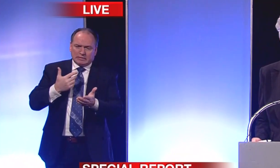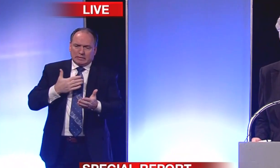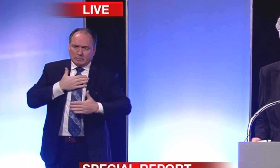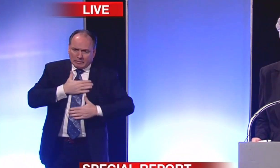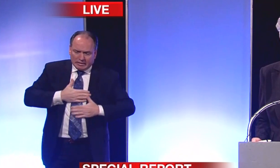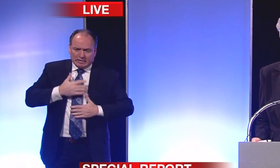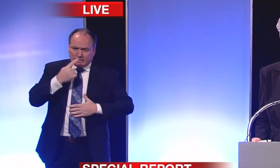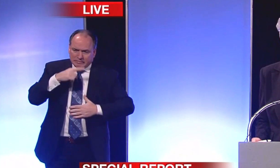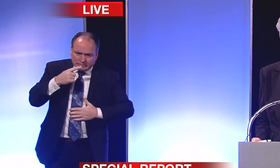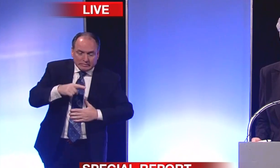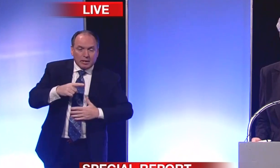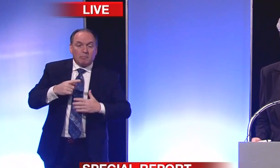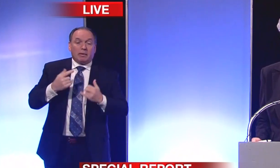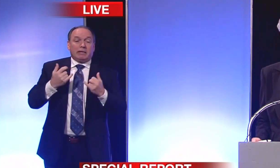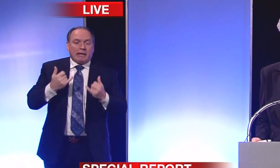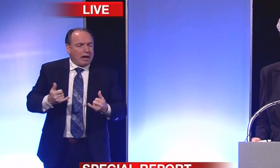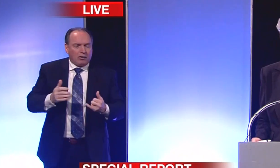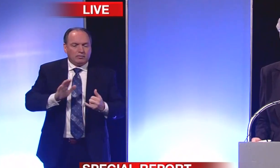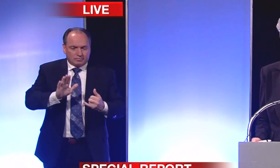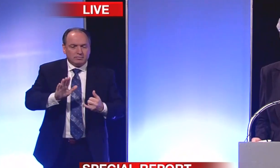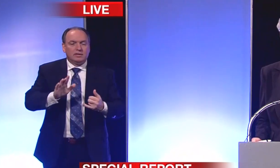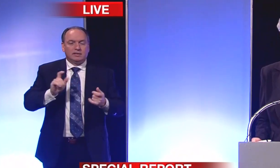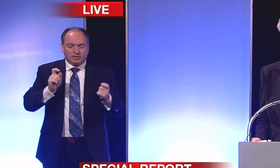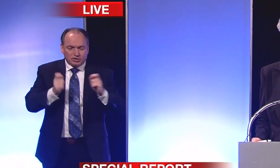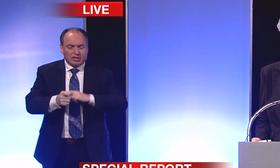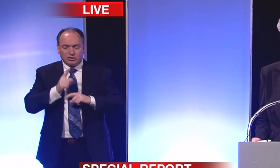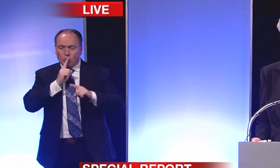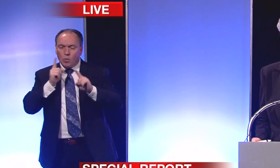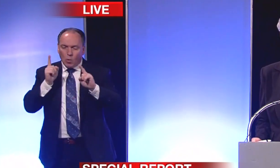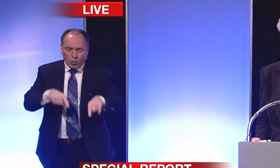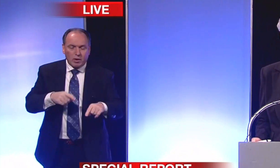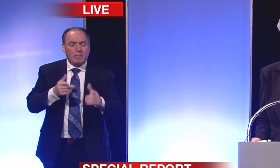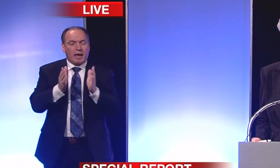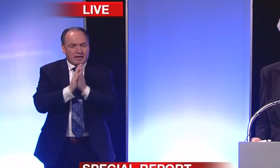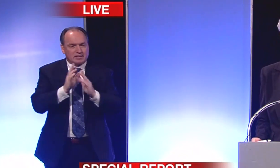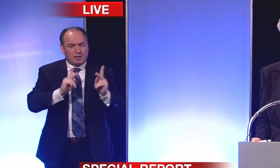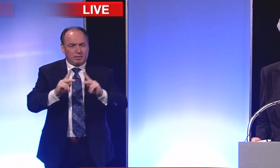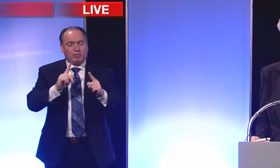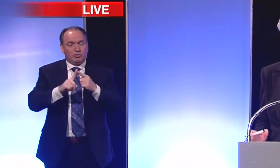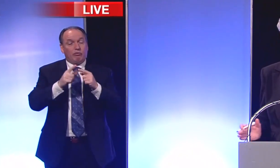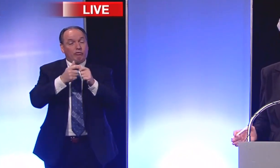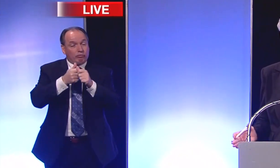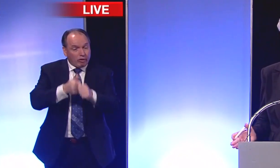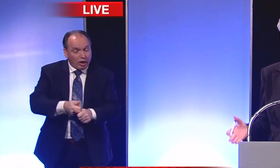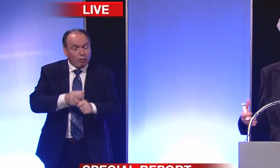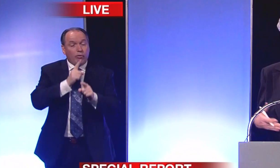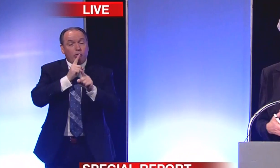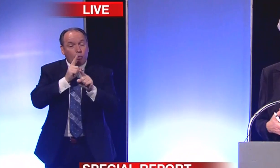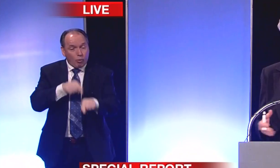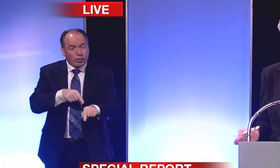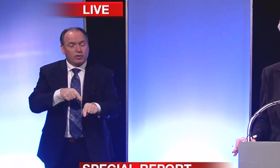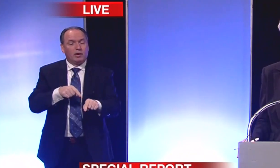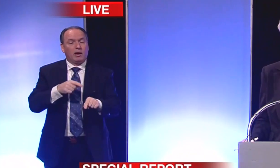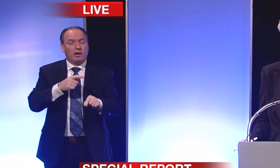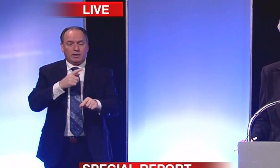ANYTHING ELSE THAT YOU ARE ORDERING? THERE IS NO DIFFERENCE IN WHAT I HAVE BEEN REQUESTING